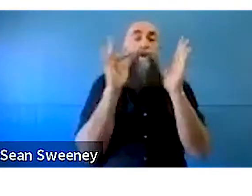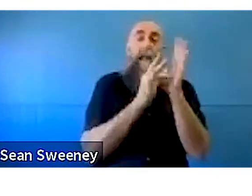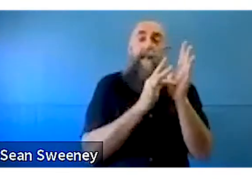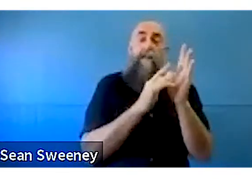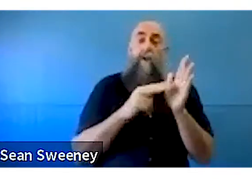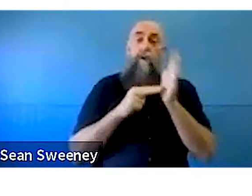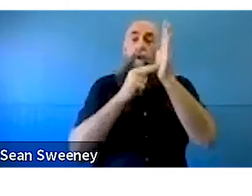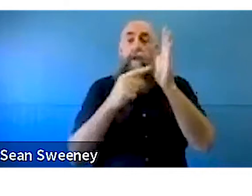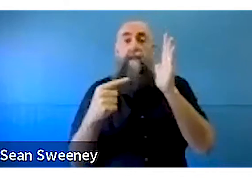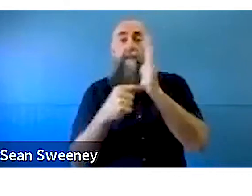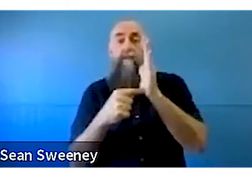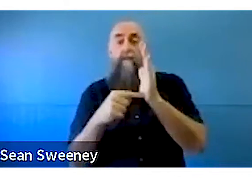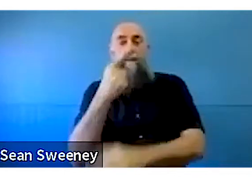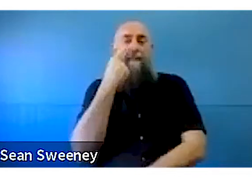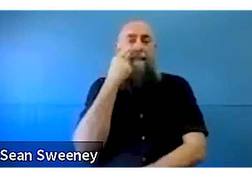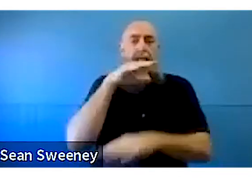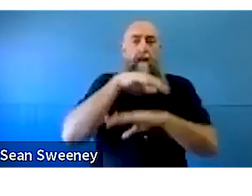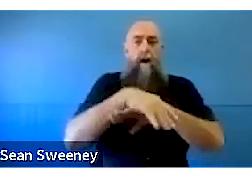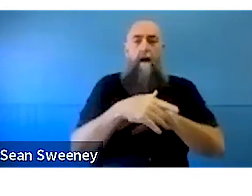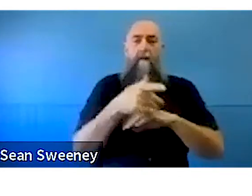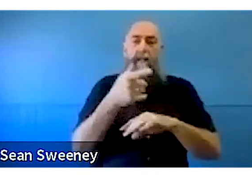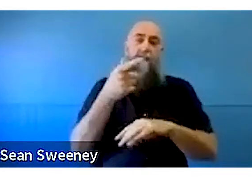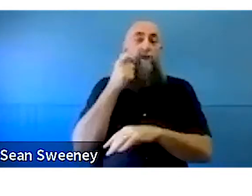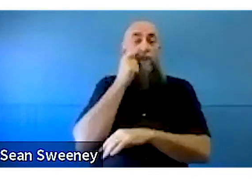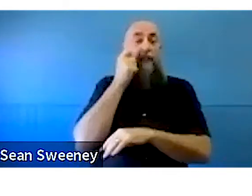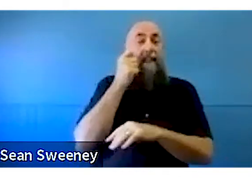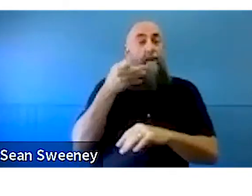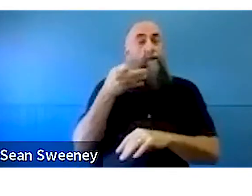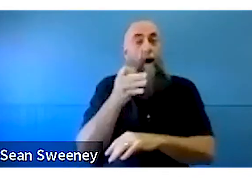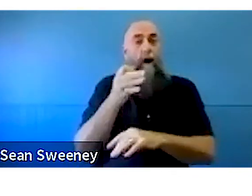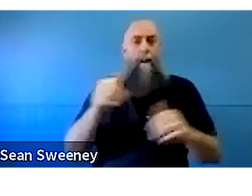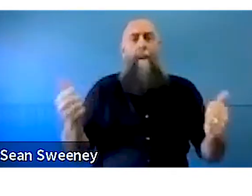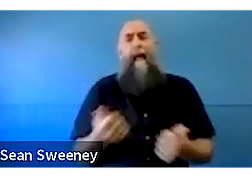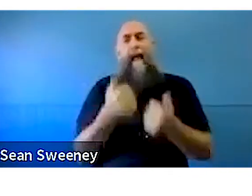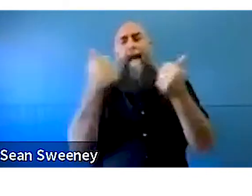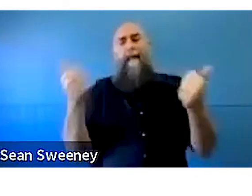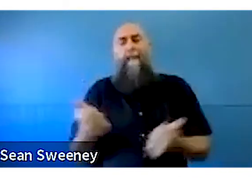large number of cheeky dogs. That roam around.